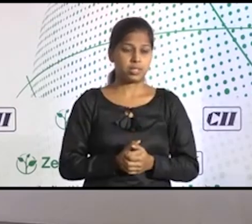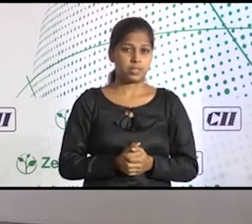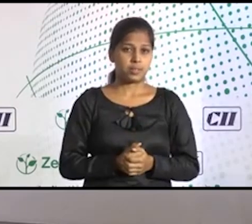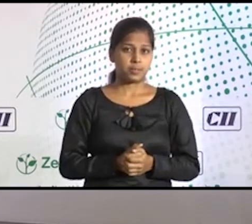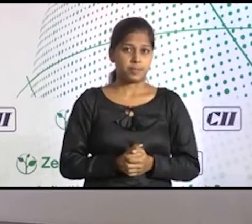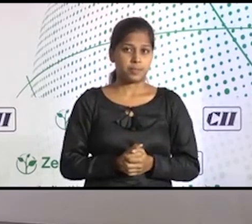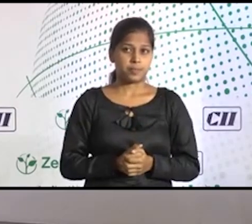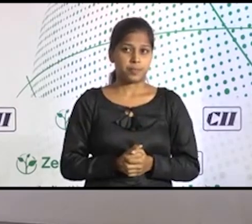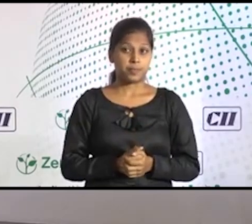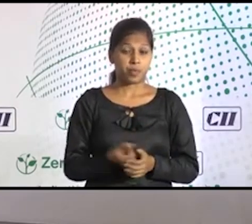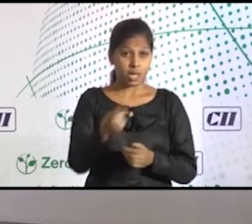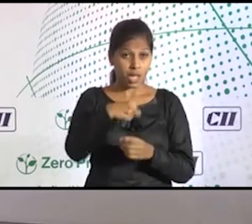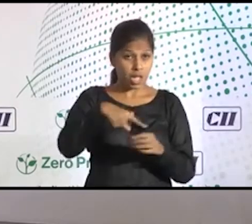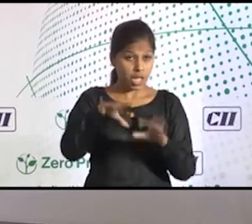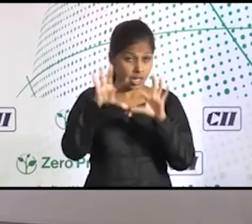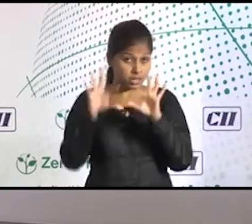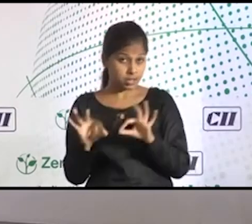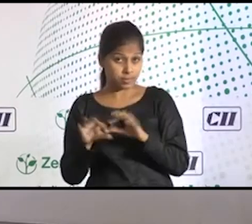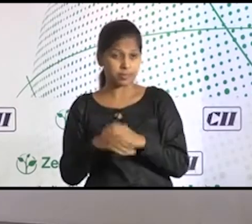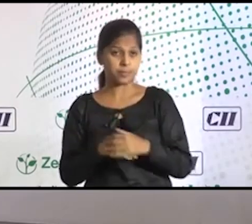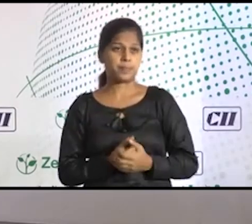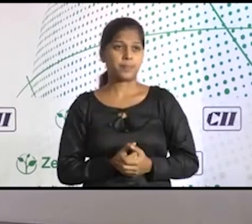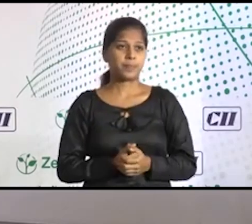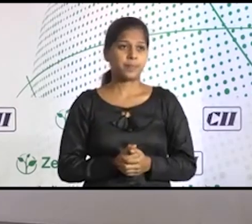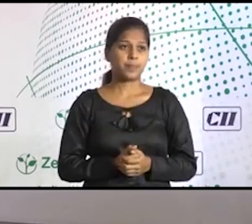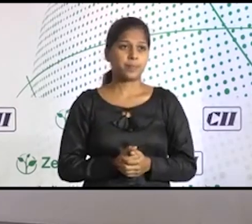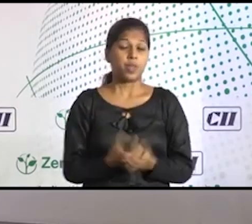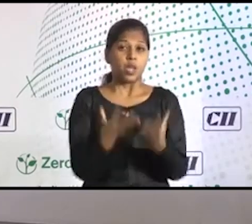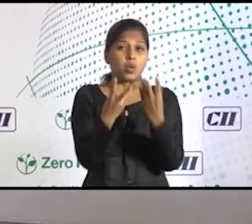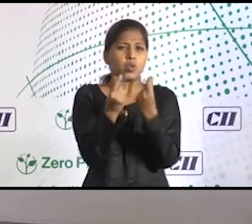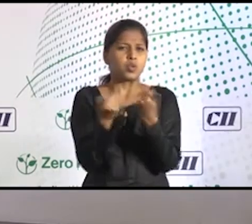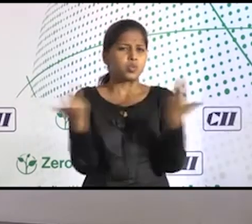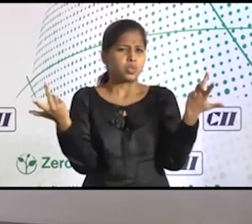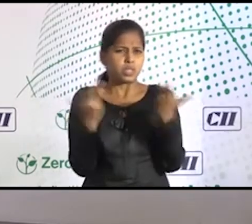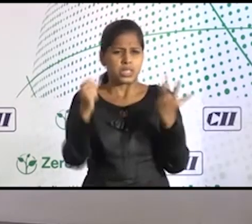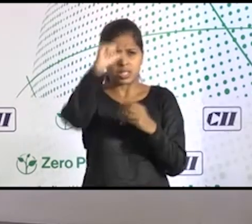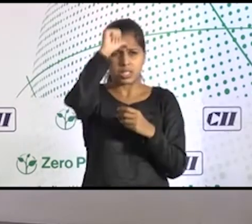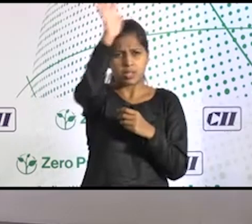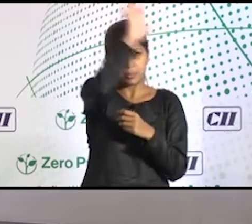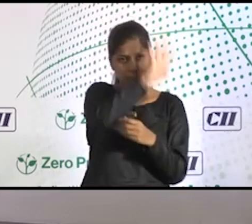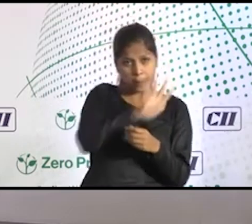But I'll give you a little in that the solutions for India can be in any part of the world.